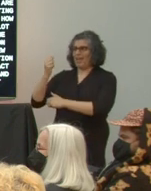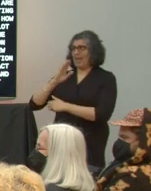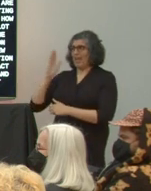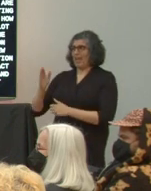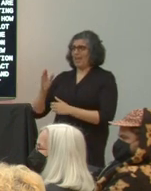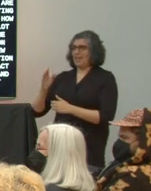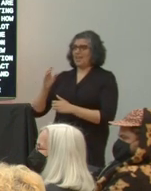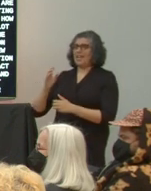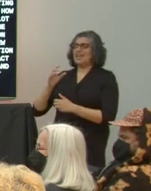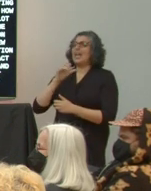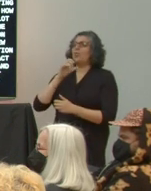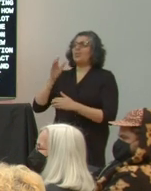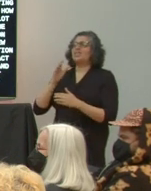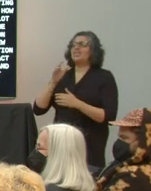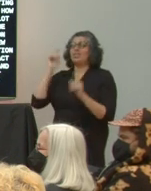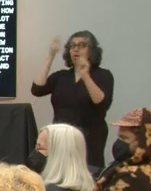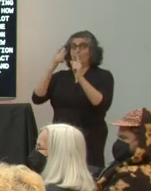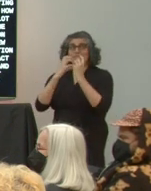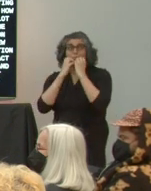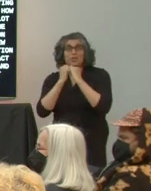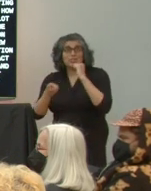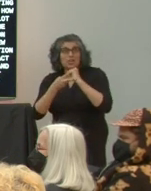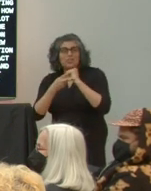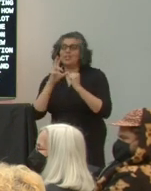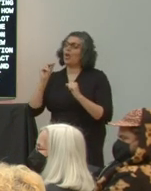meant to be preserved. It meant to be like, return to the earth,